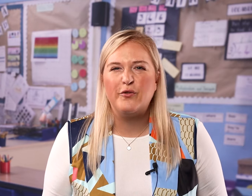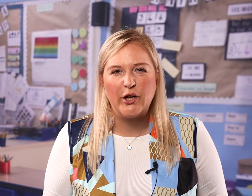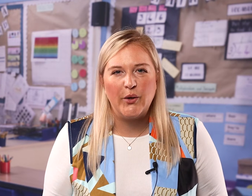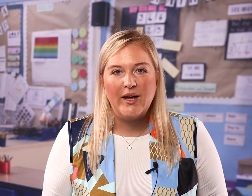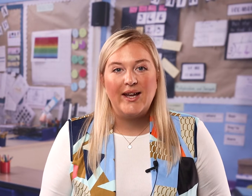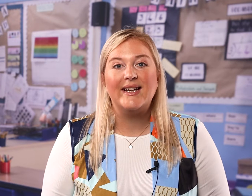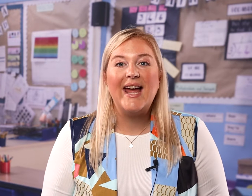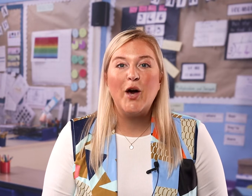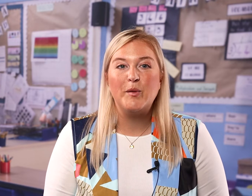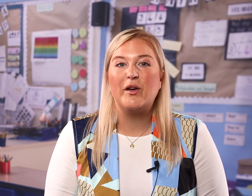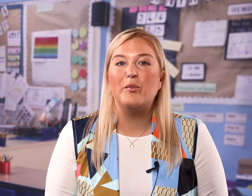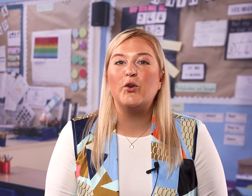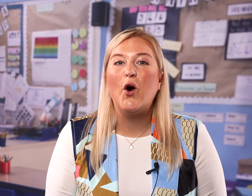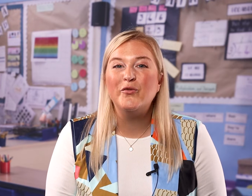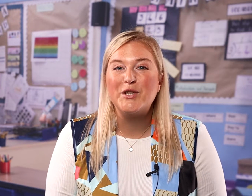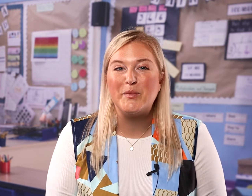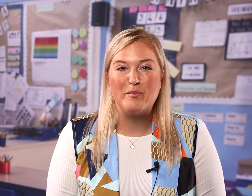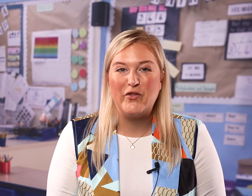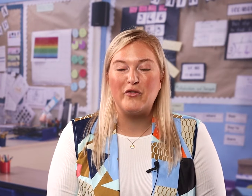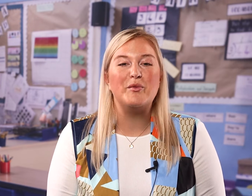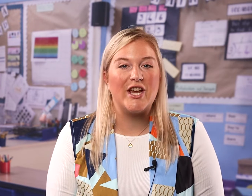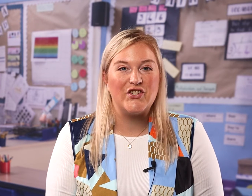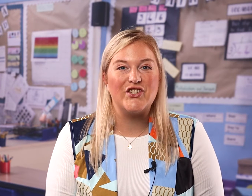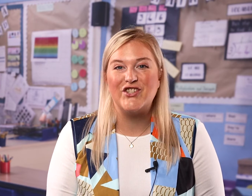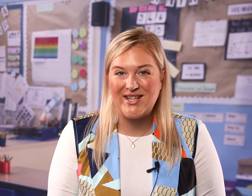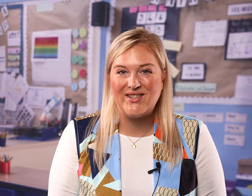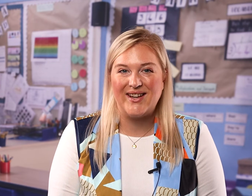to follow and it can help you become more confident with moving from gesture to gesture.